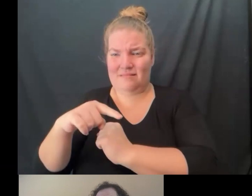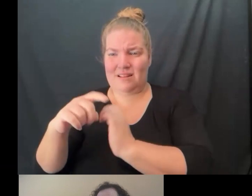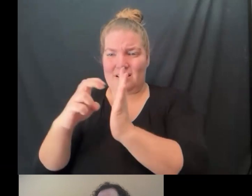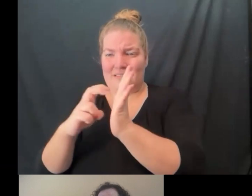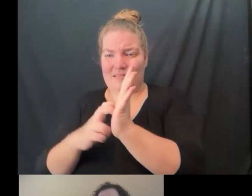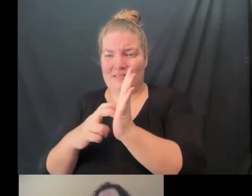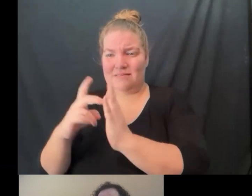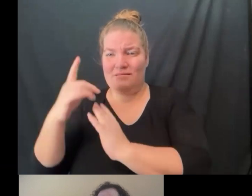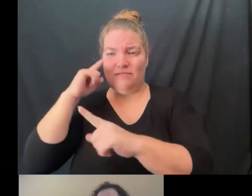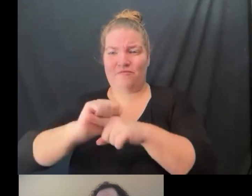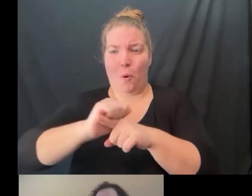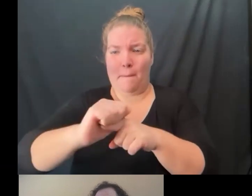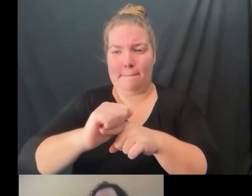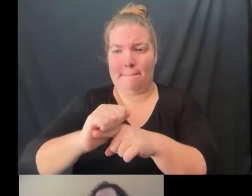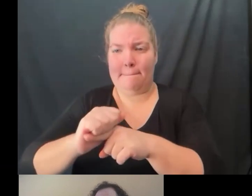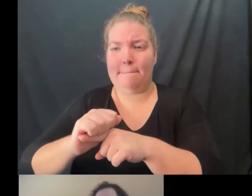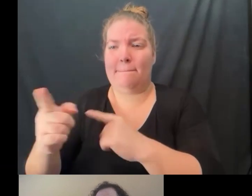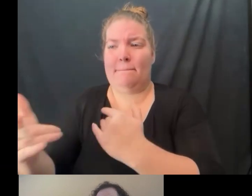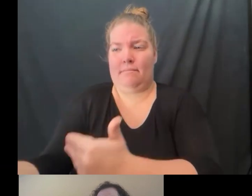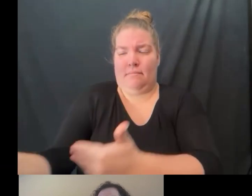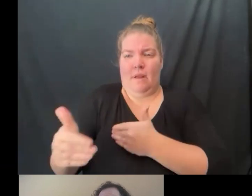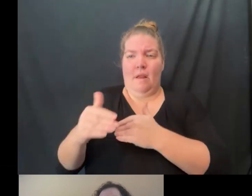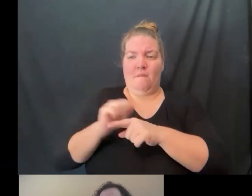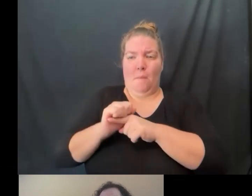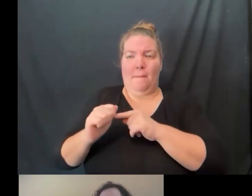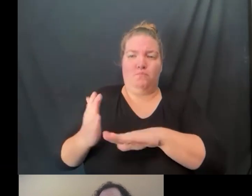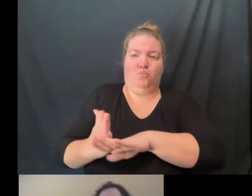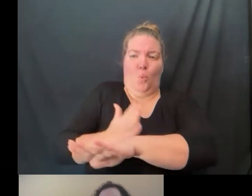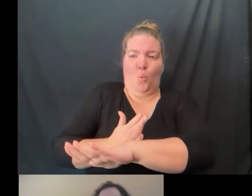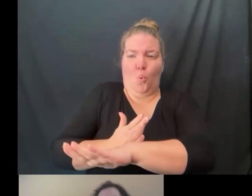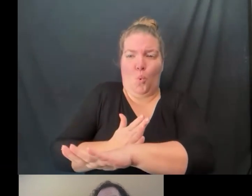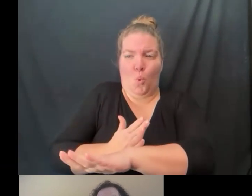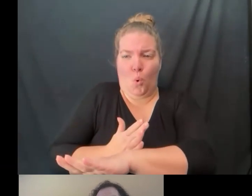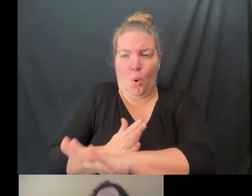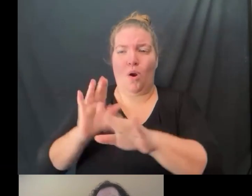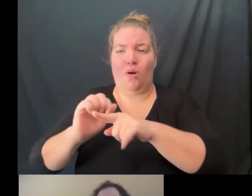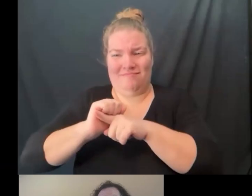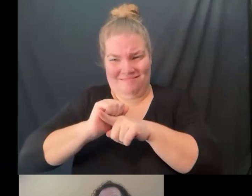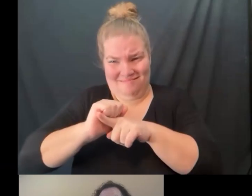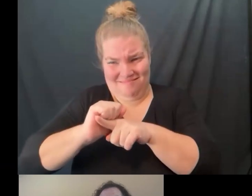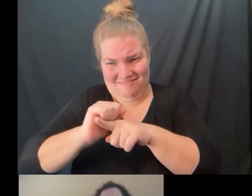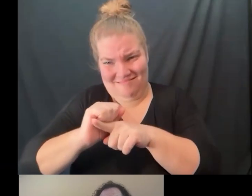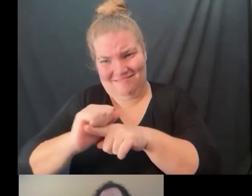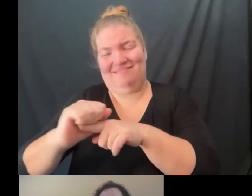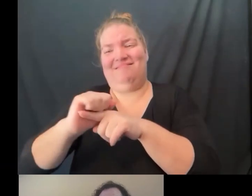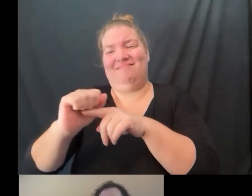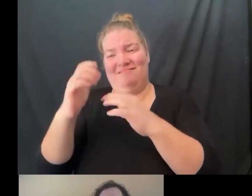It's only two years out. What they're calling for is digital accessibility training on the fundamentals.